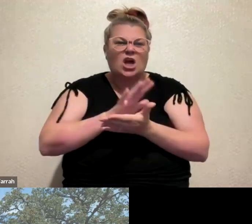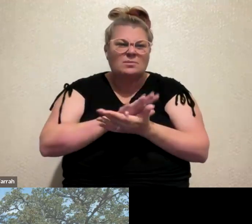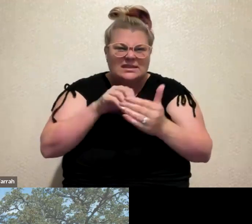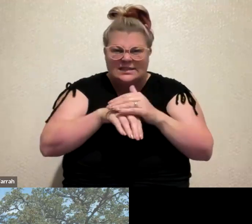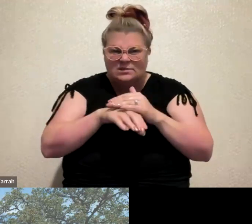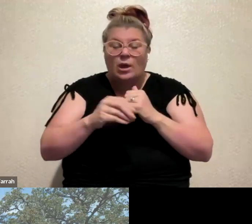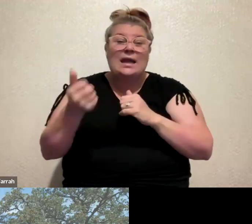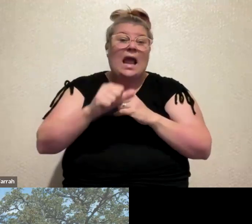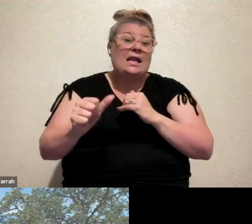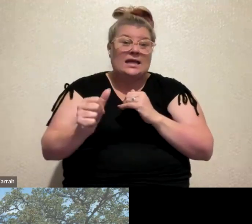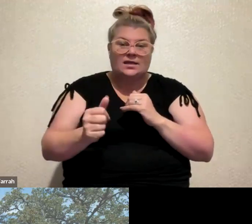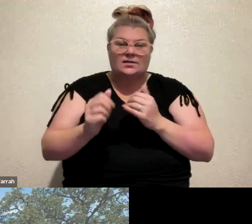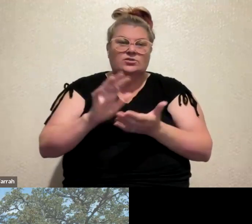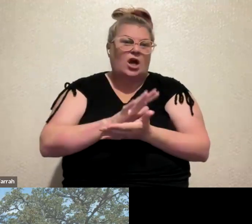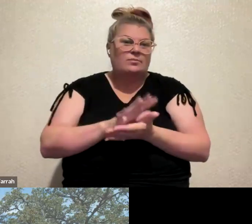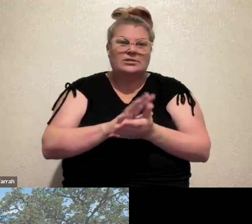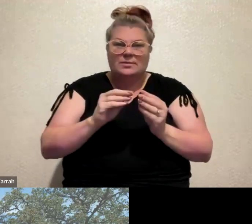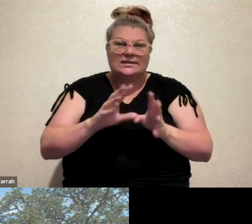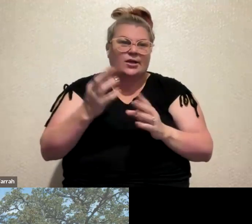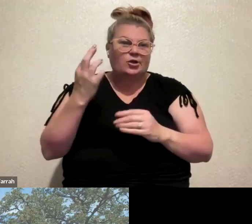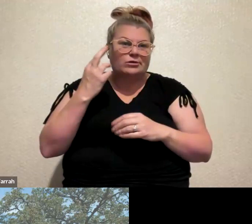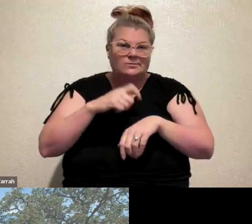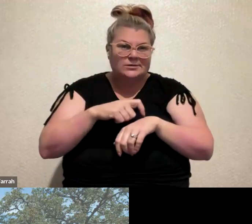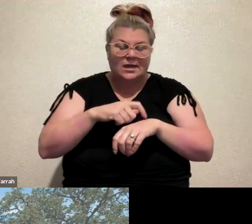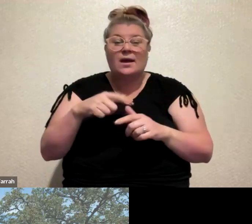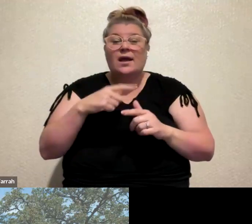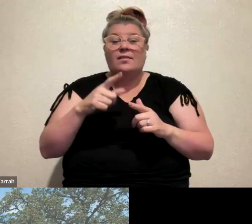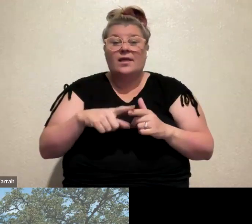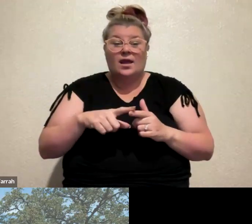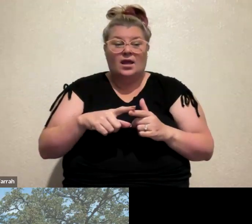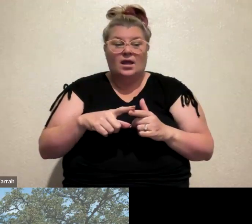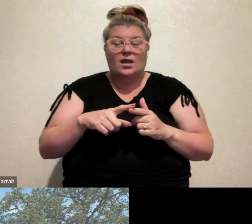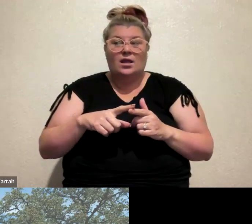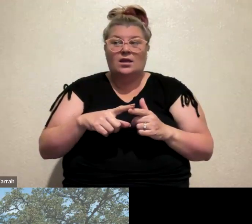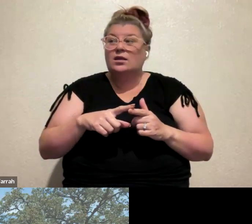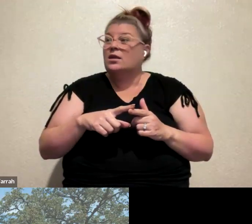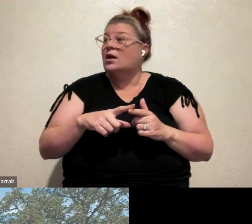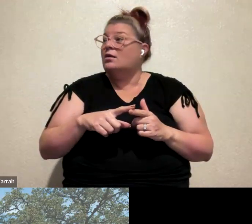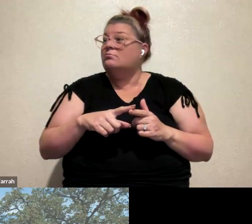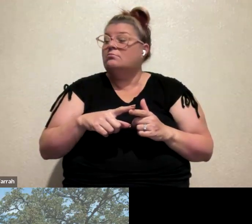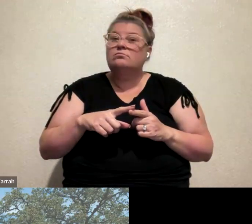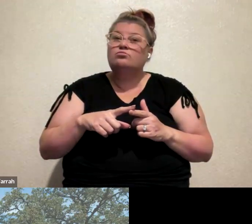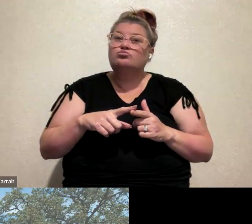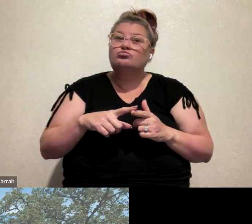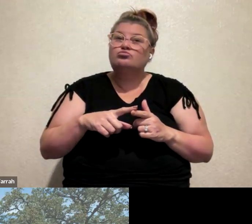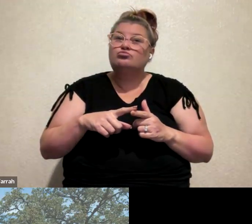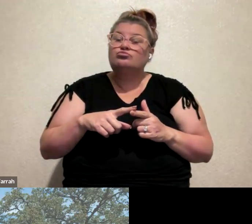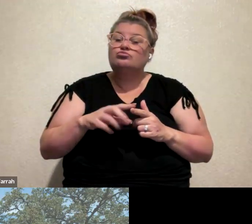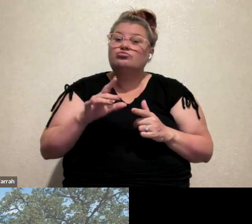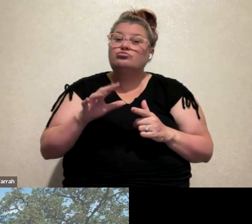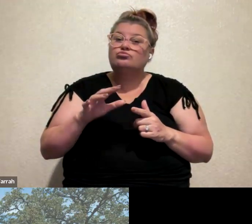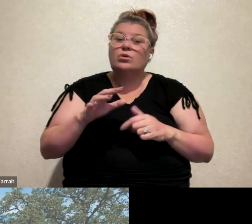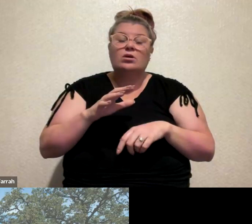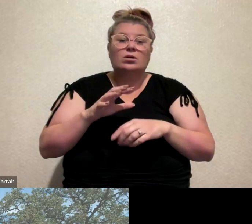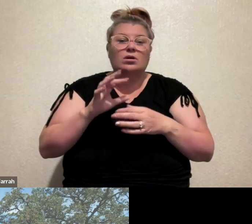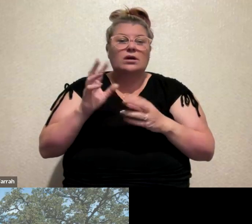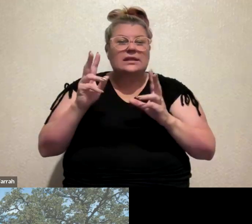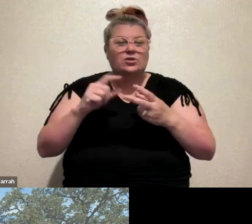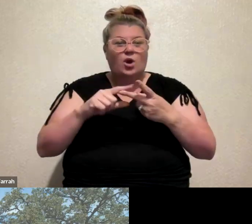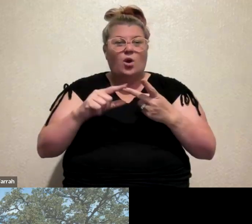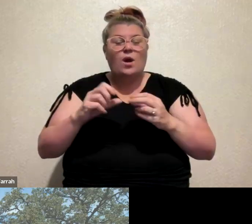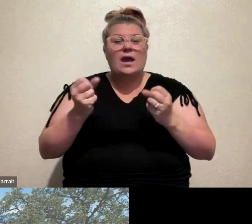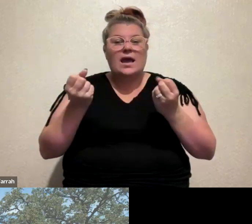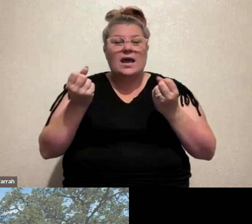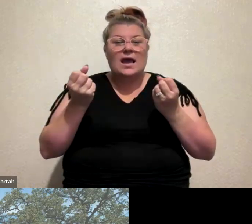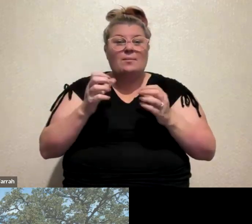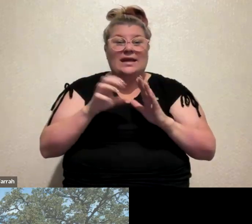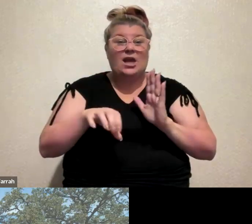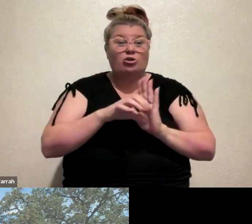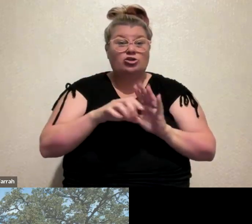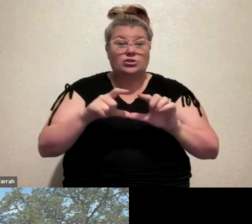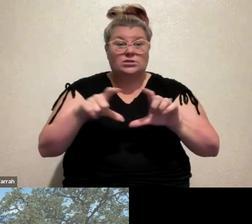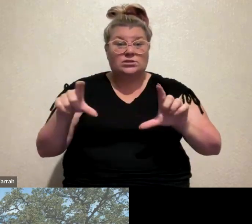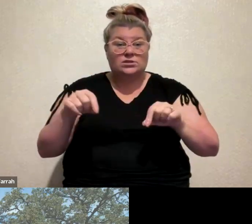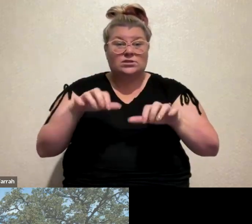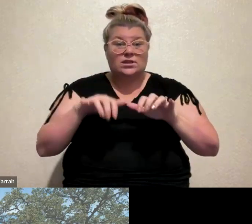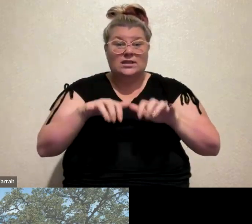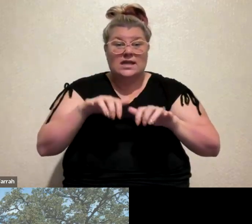sent in a reasonable manner of time, and then on the on the issue of the character limitation.